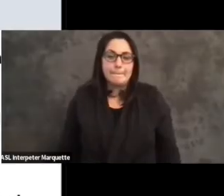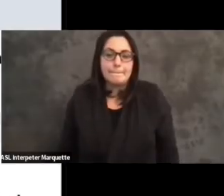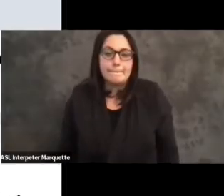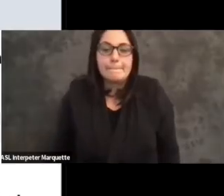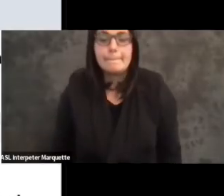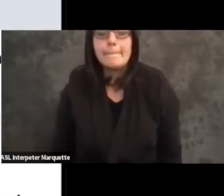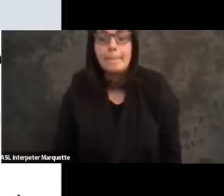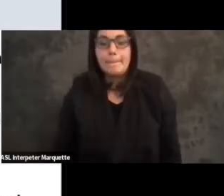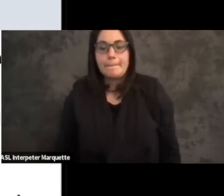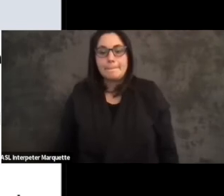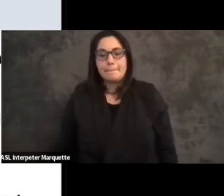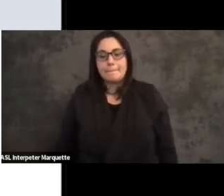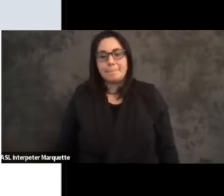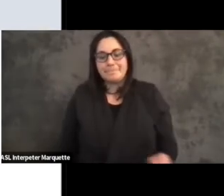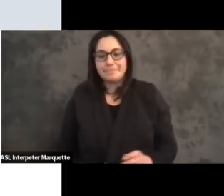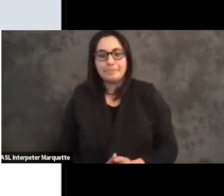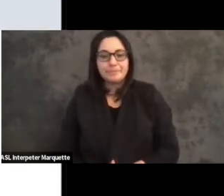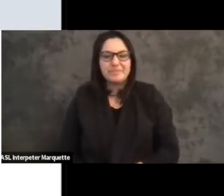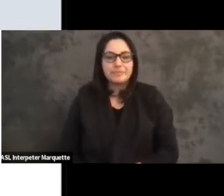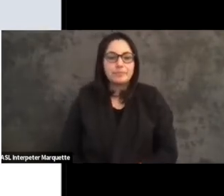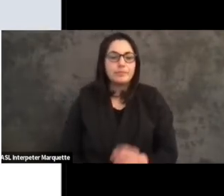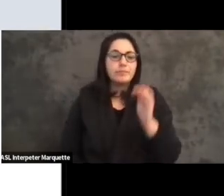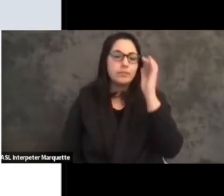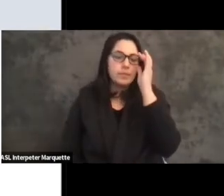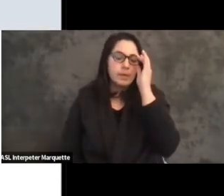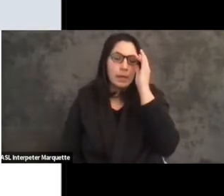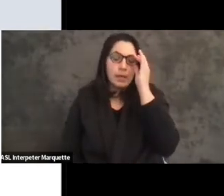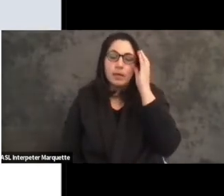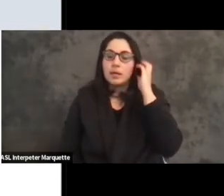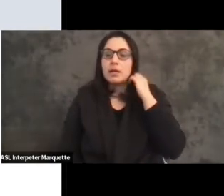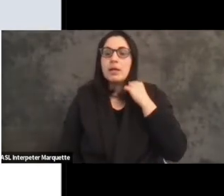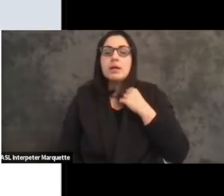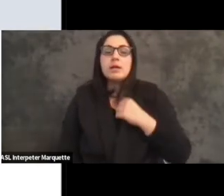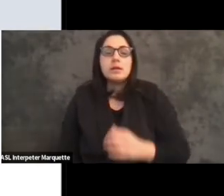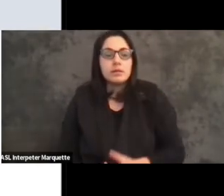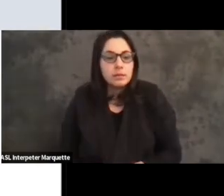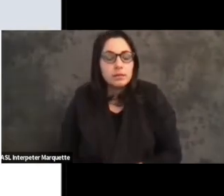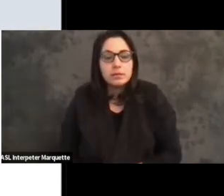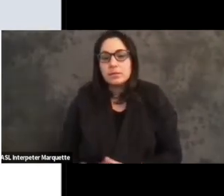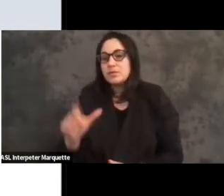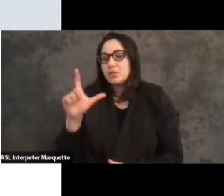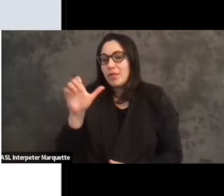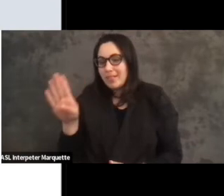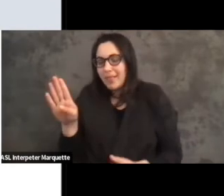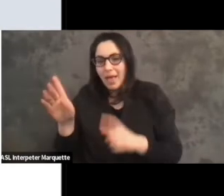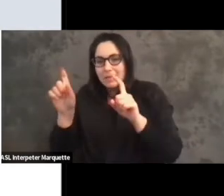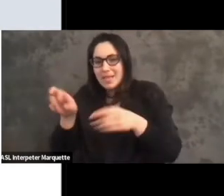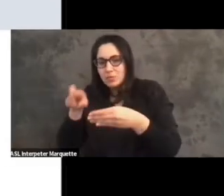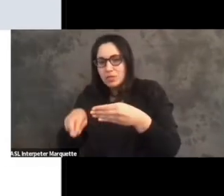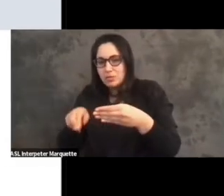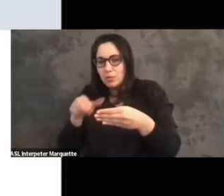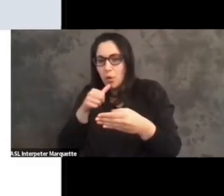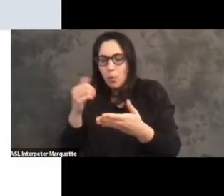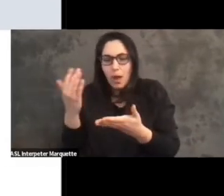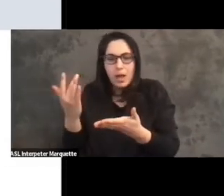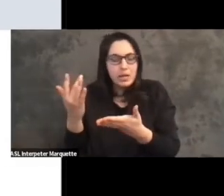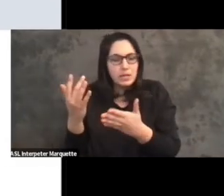patients who haven't gotten testing. Next slide please. So why does discarding those